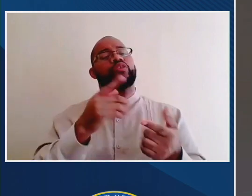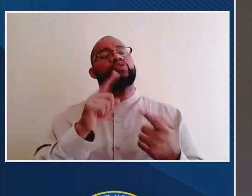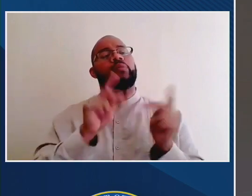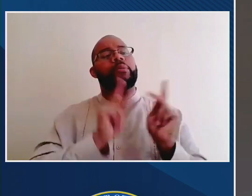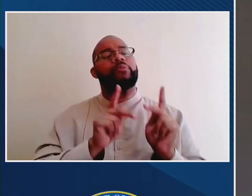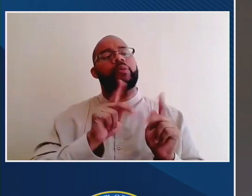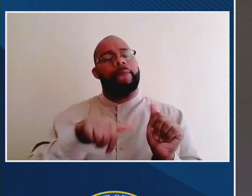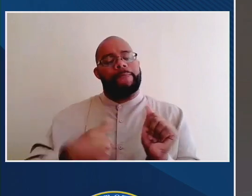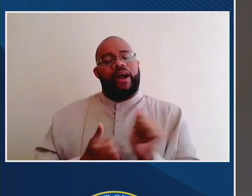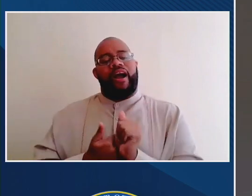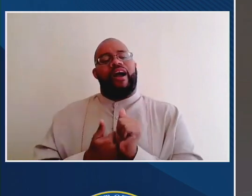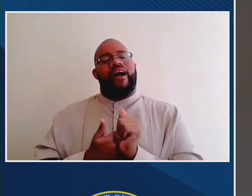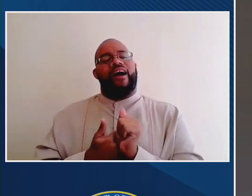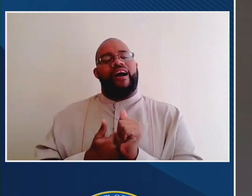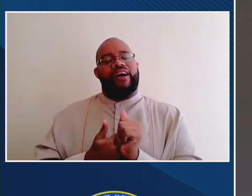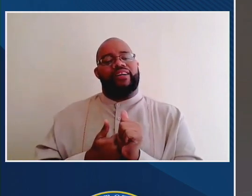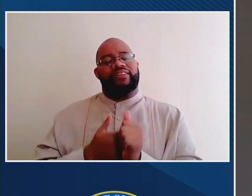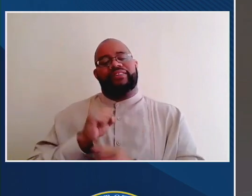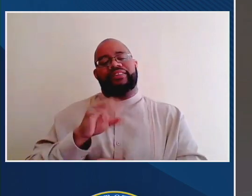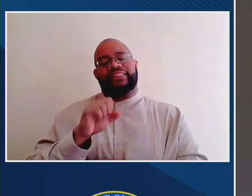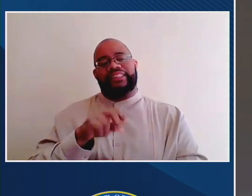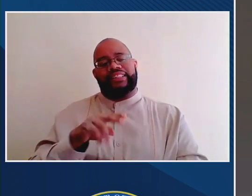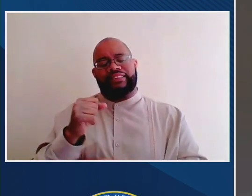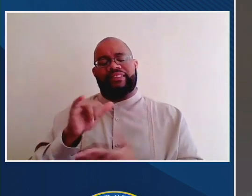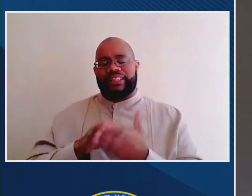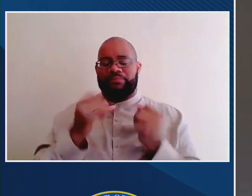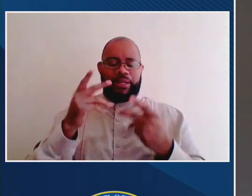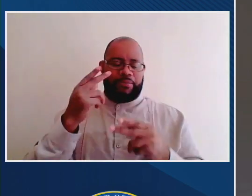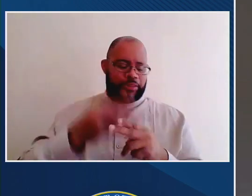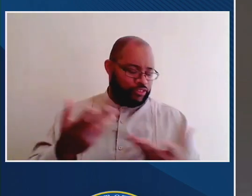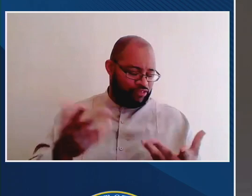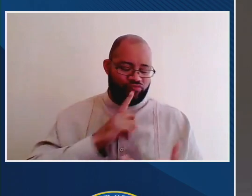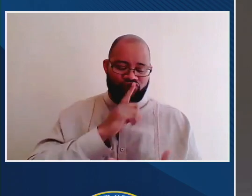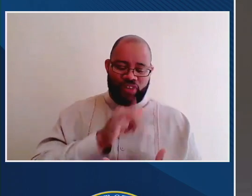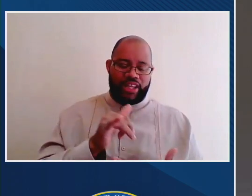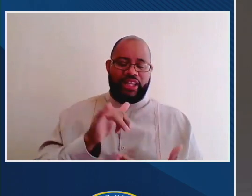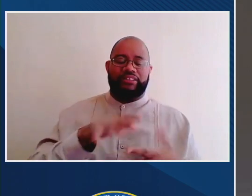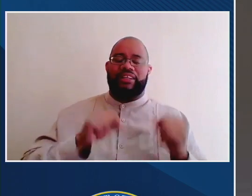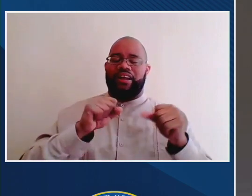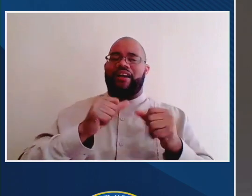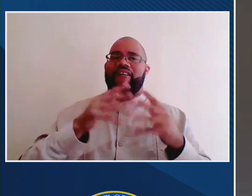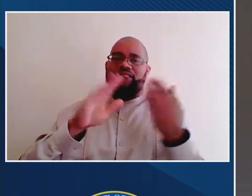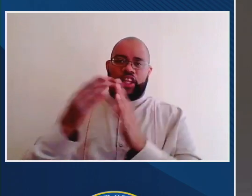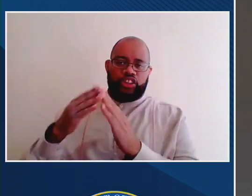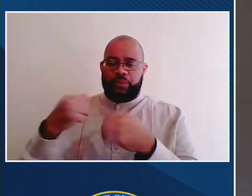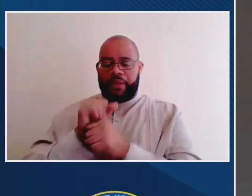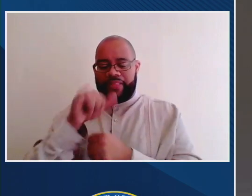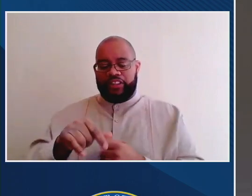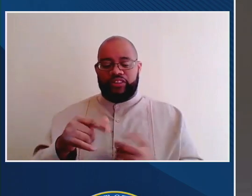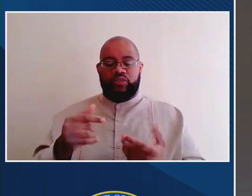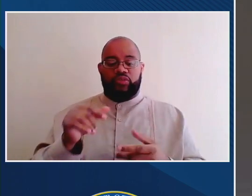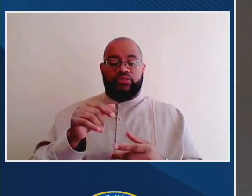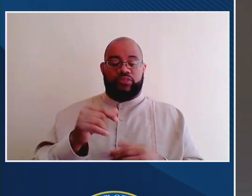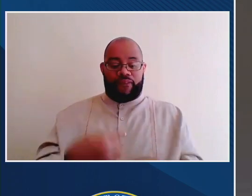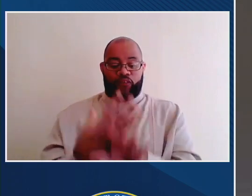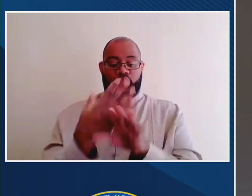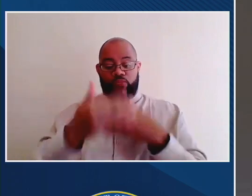scenes that are too many to mention. It really does take a village to make this virtual process possible.